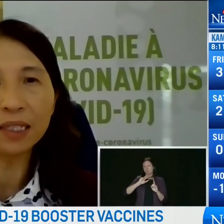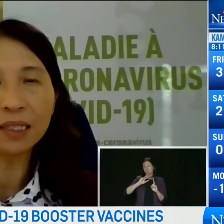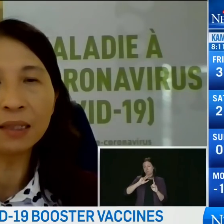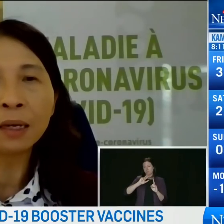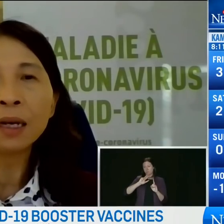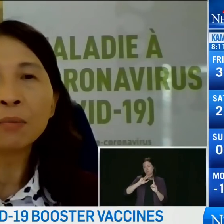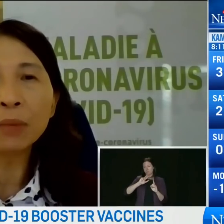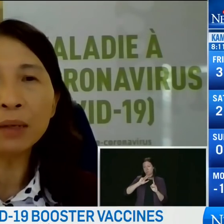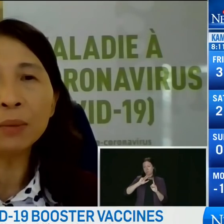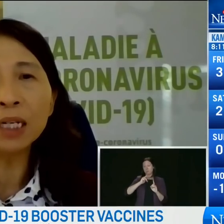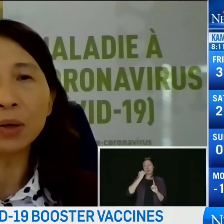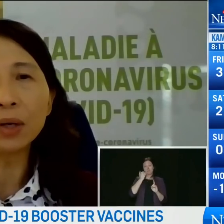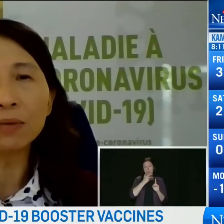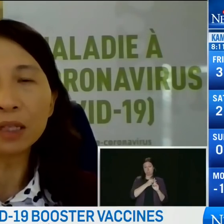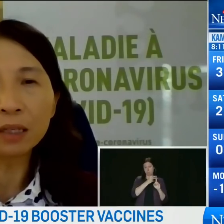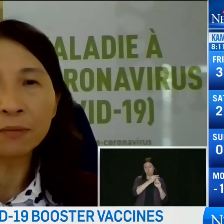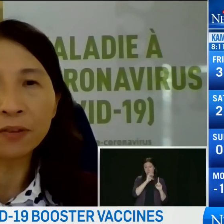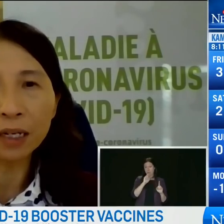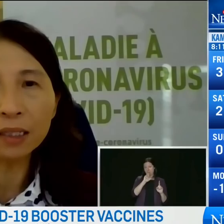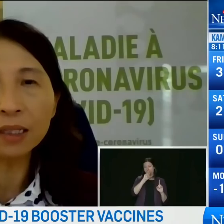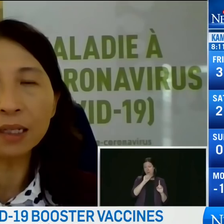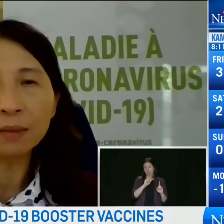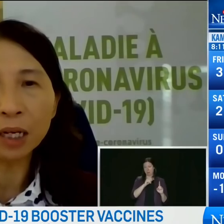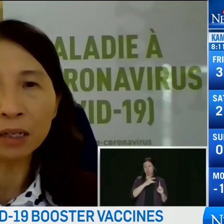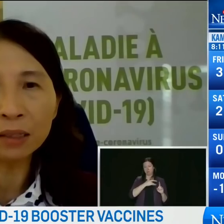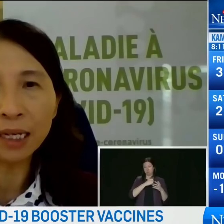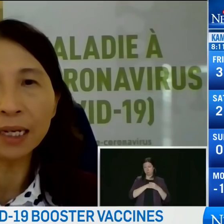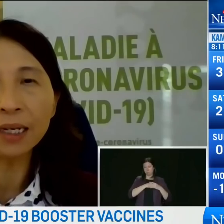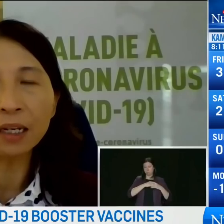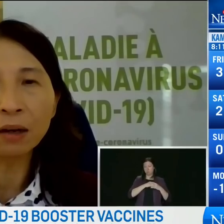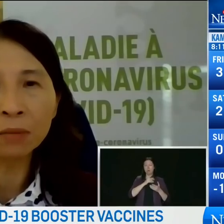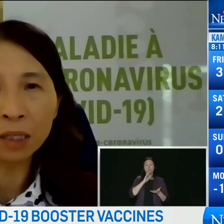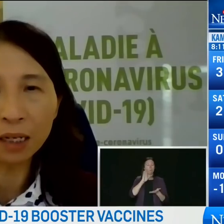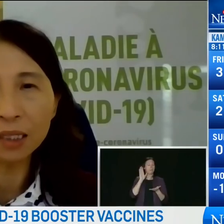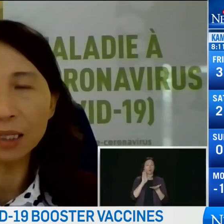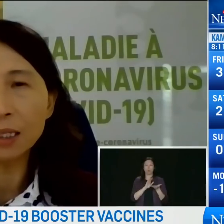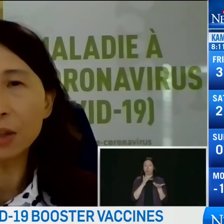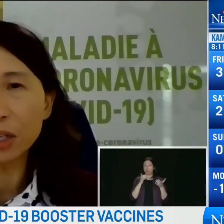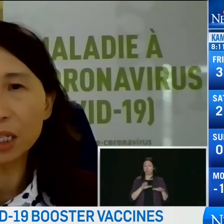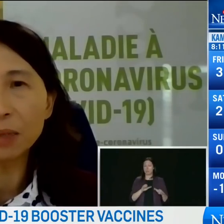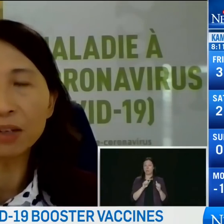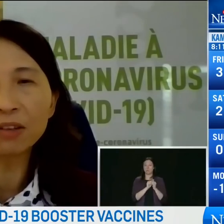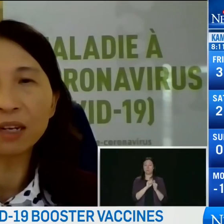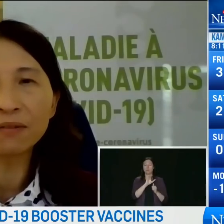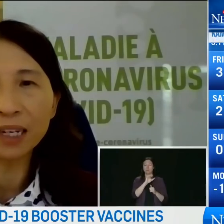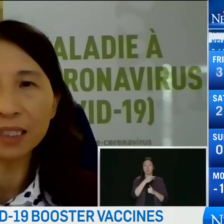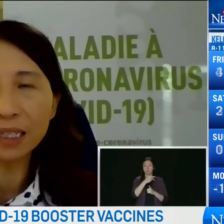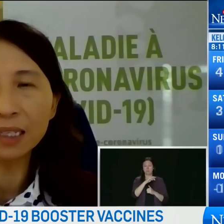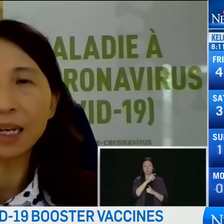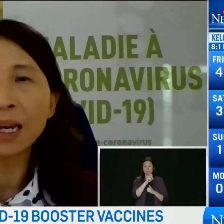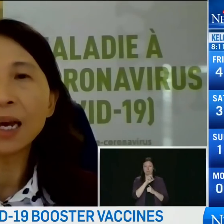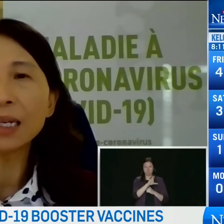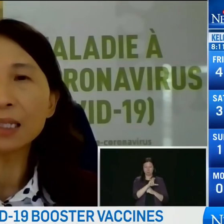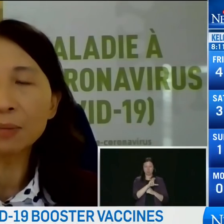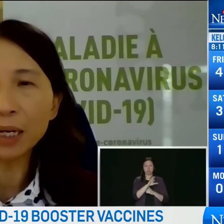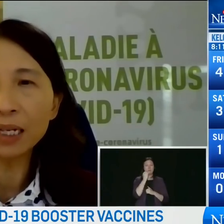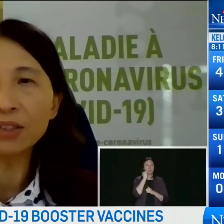THAT SUGGESTS THE RARE CHANCE OF